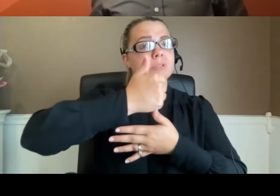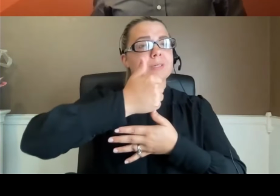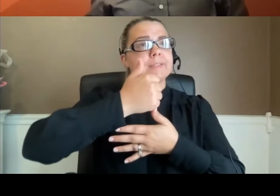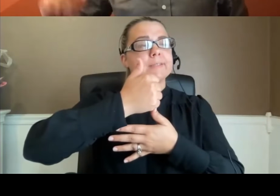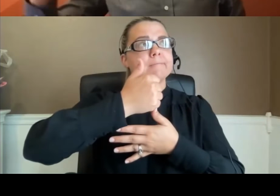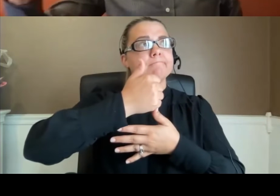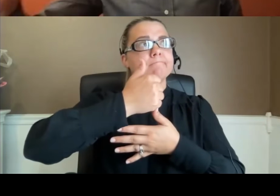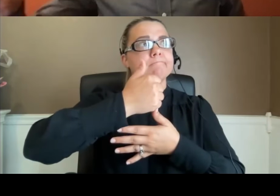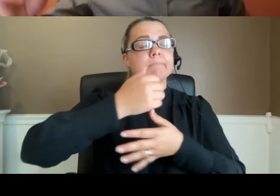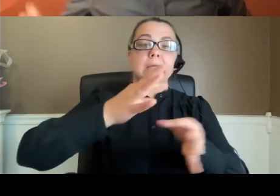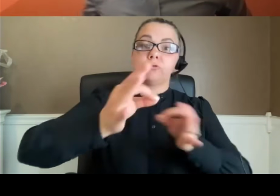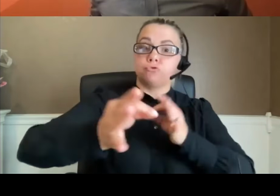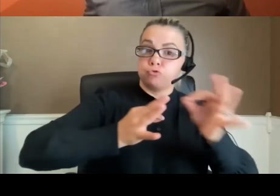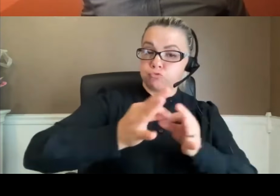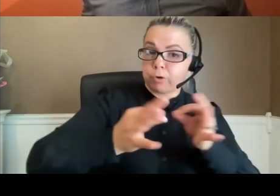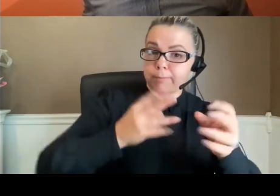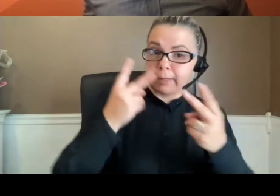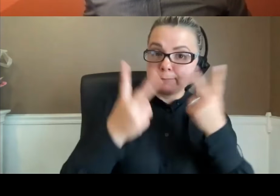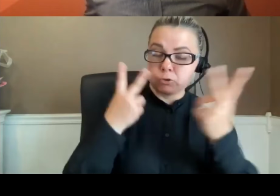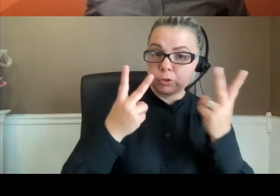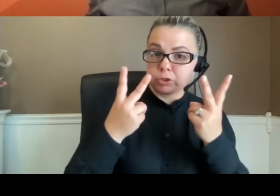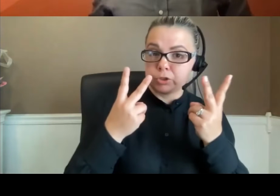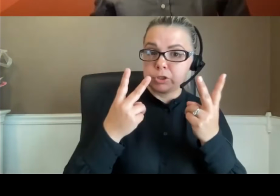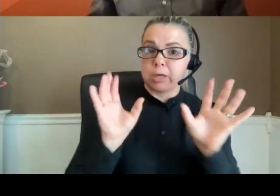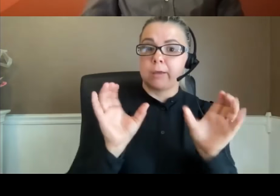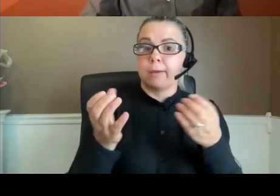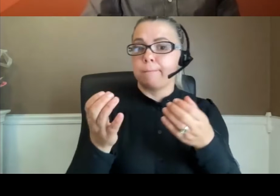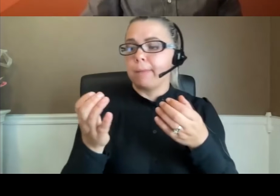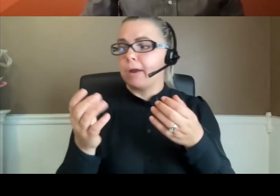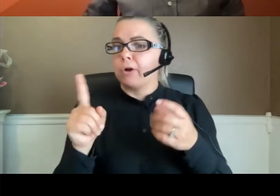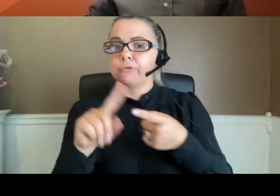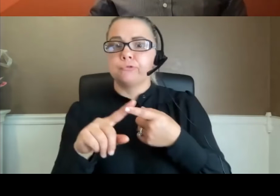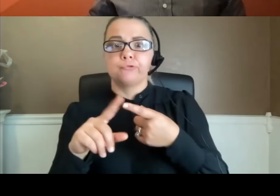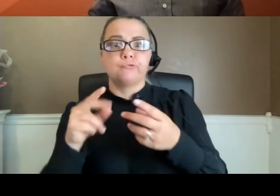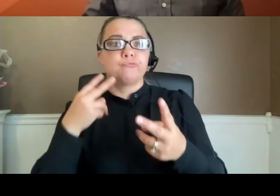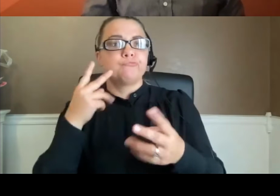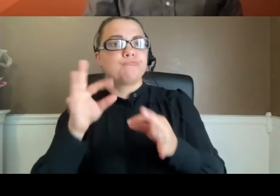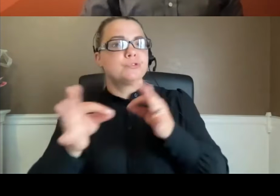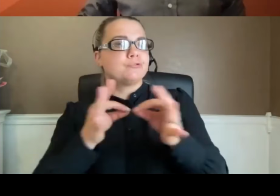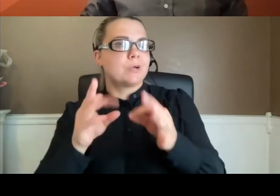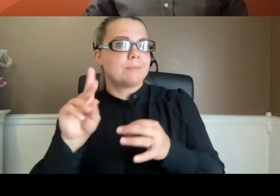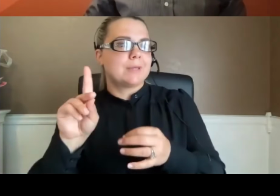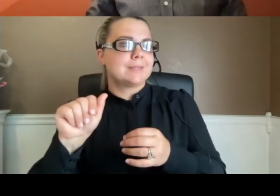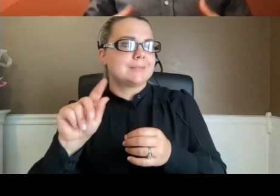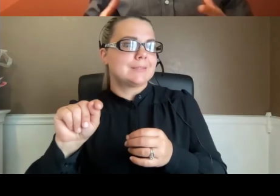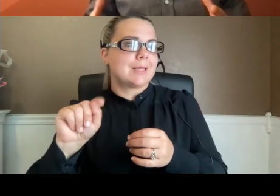the visualization versus describing the data. Okay? So if someone draws you a graph and you